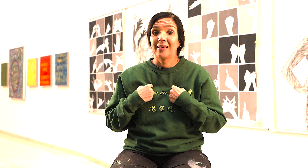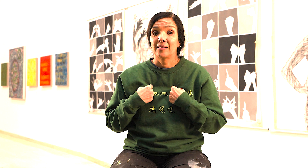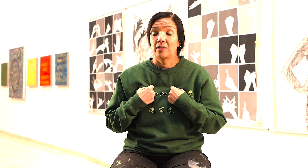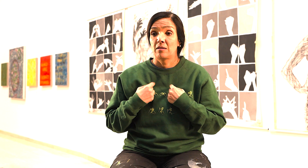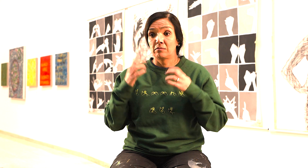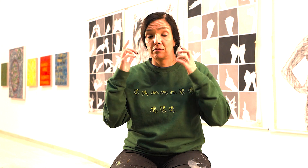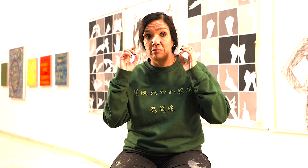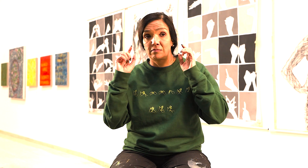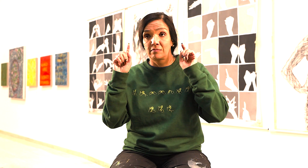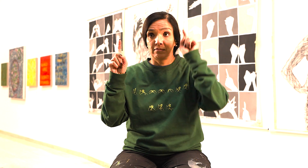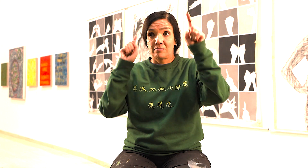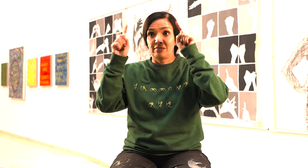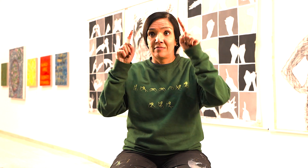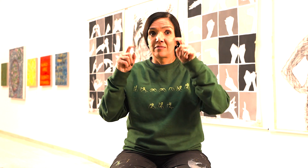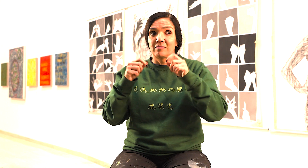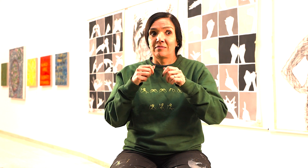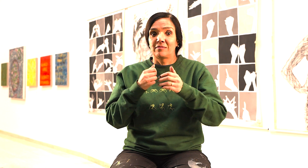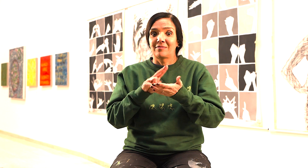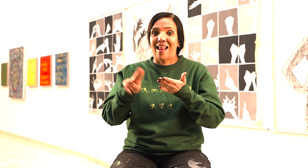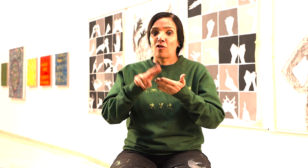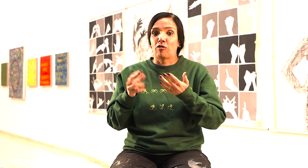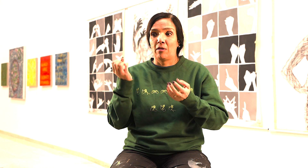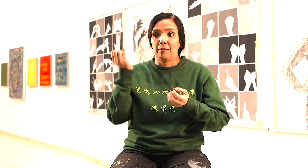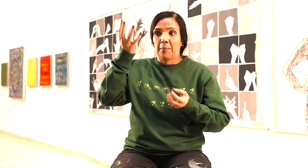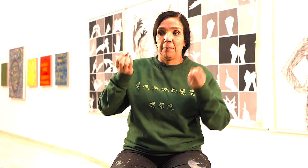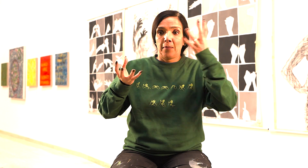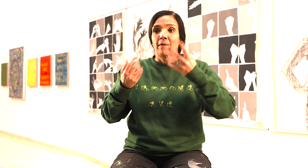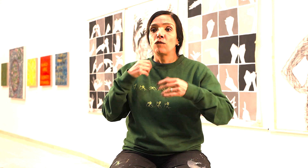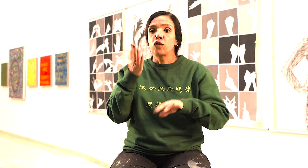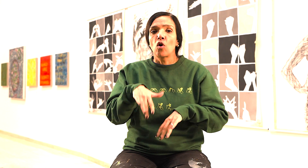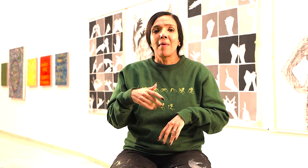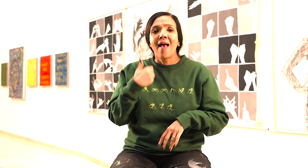For me, my creative ideas, they kind of naturally just pop up